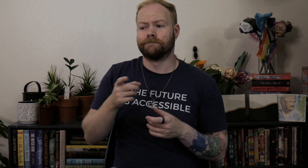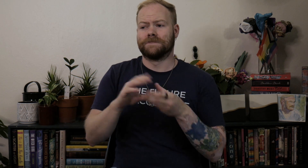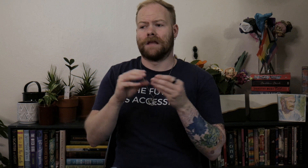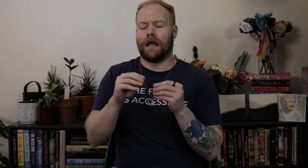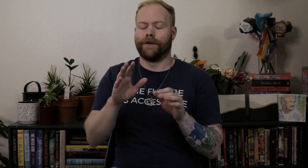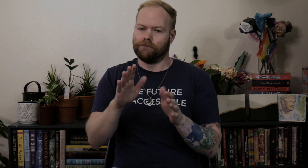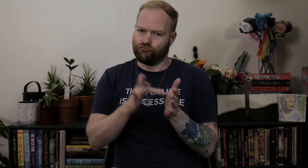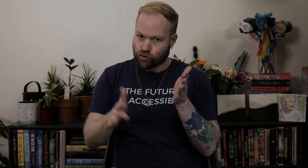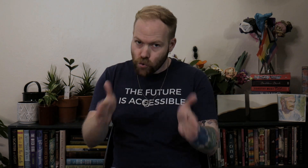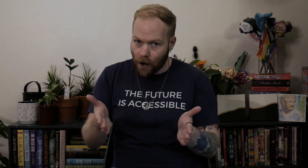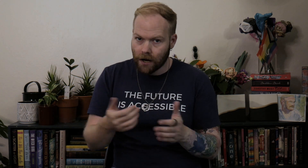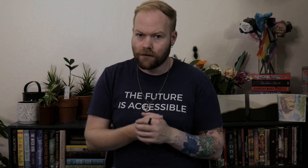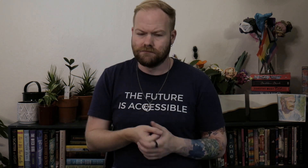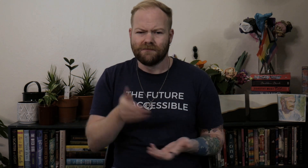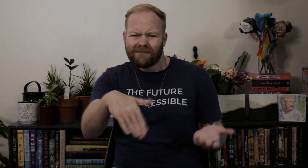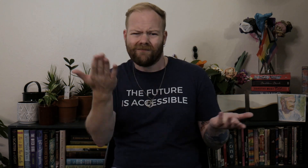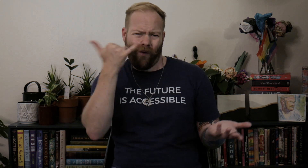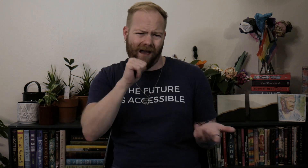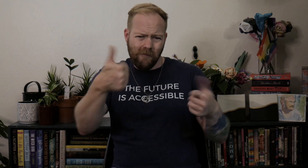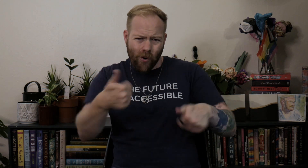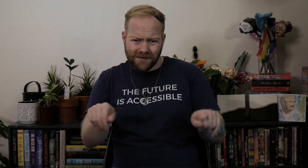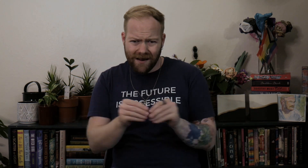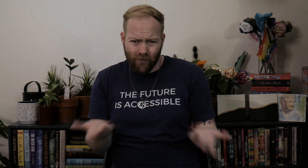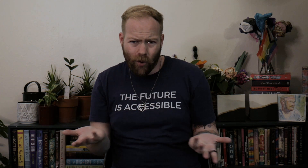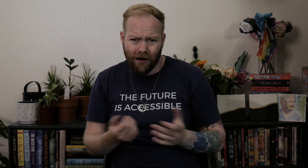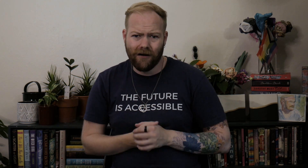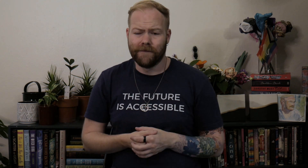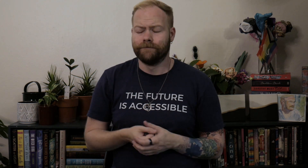saying in a rude way, “Hey, why don’t you post anymore?”